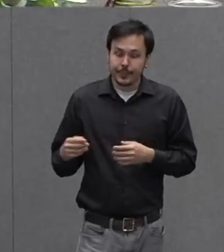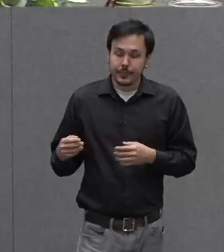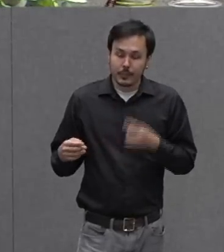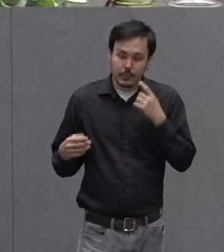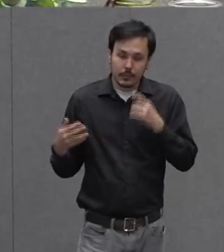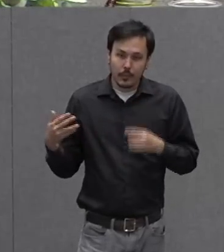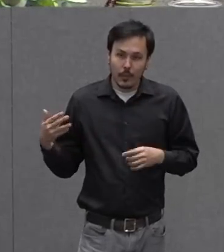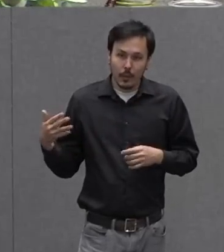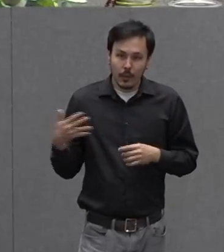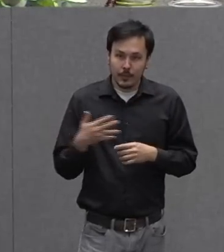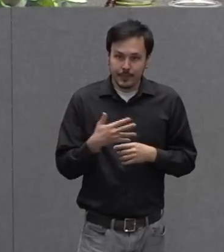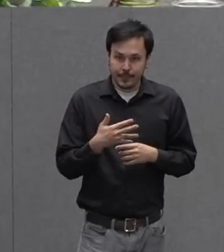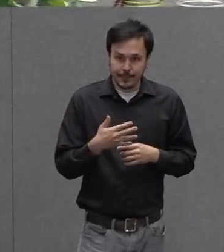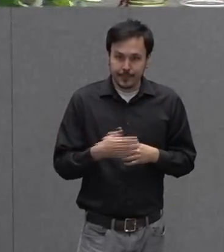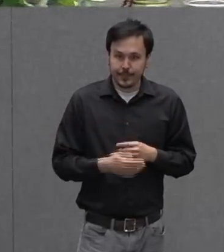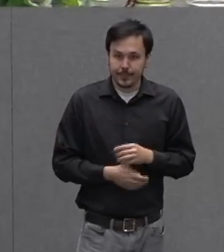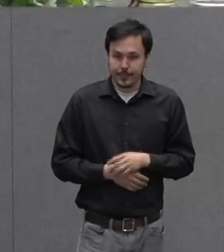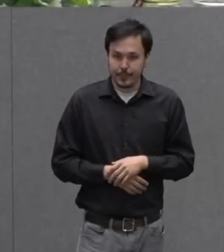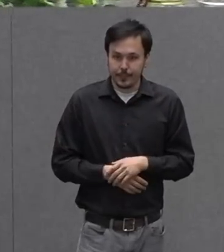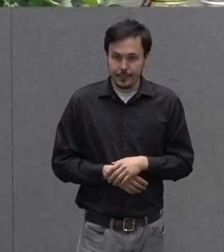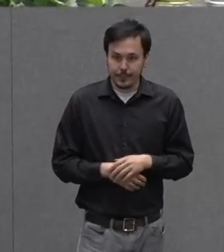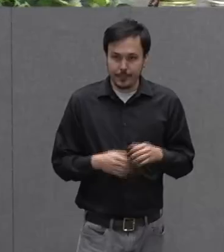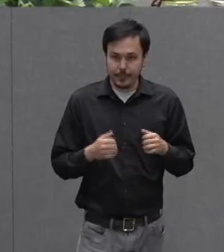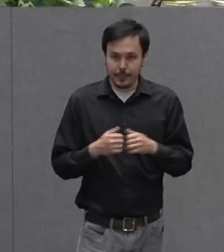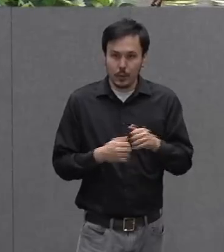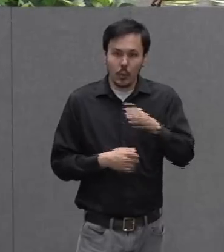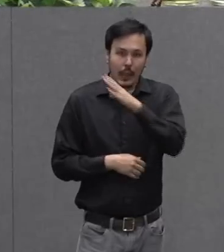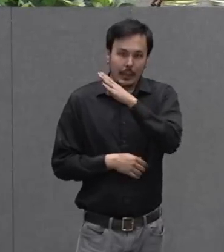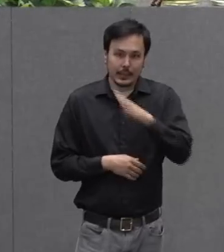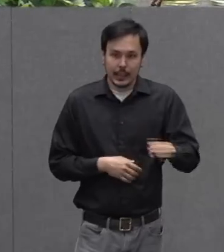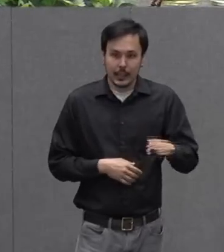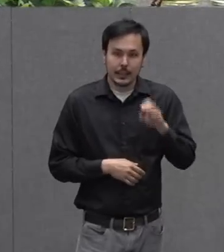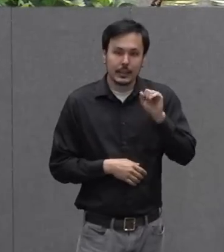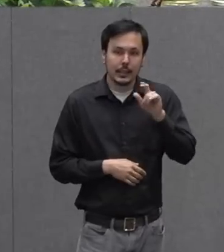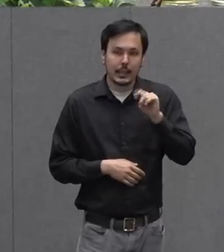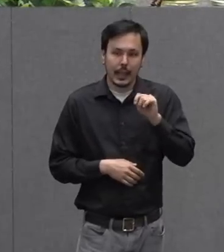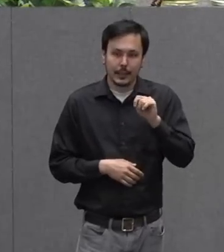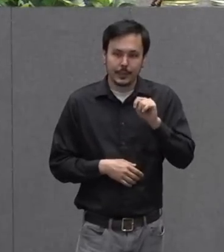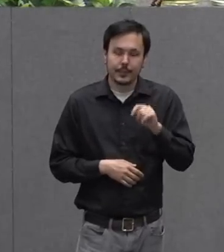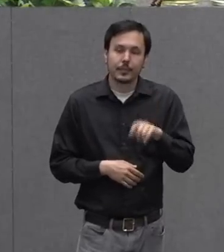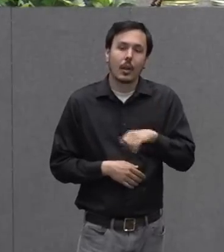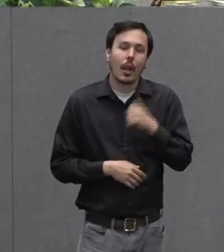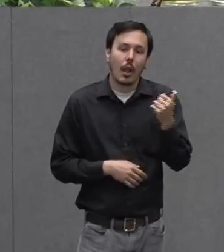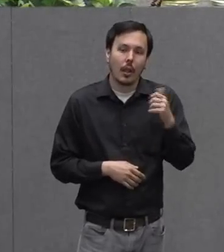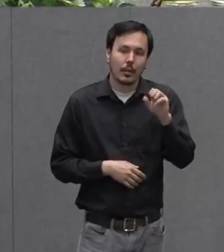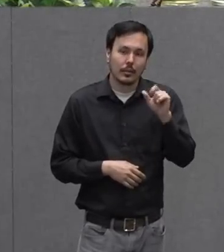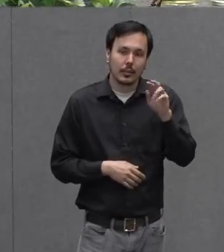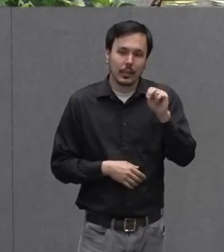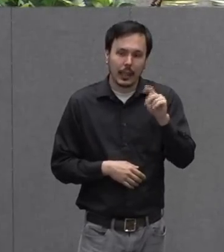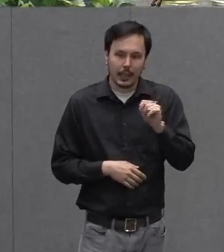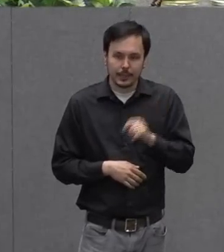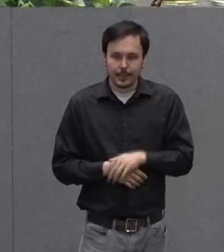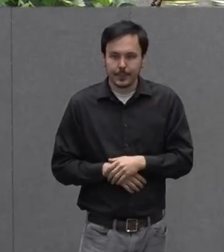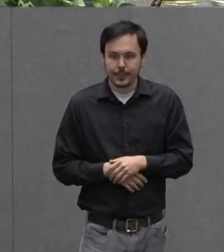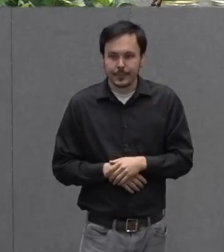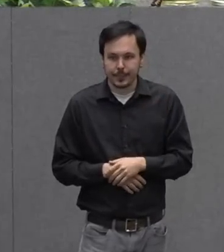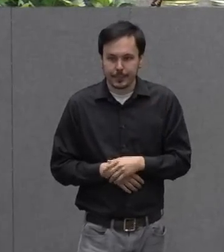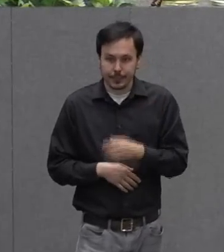gonna draw slant line, and another slant line. Let's do that again. We're gonna go to my right.